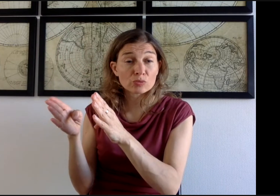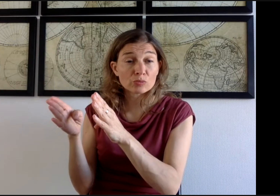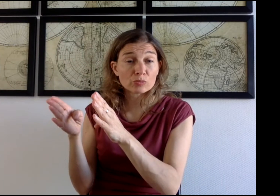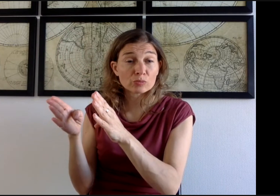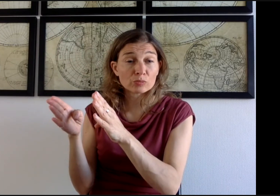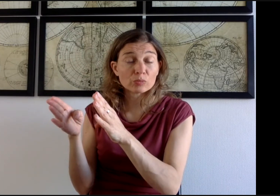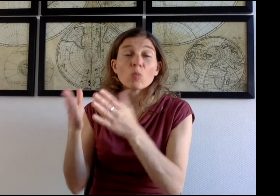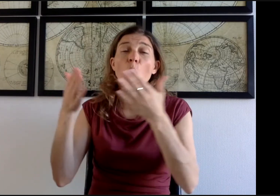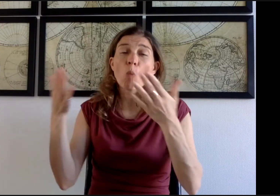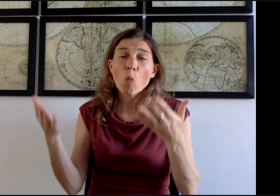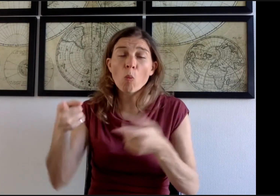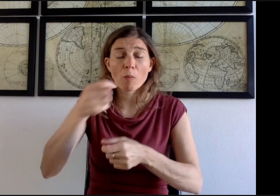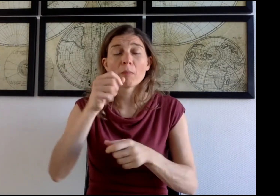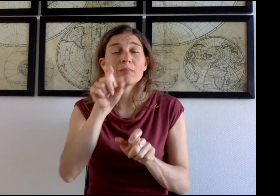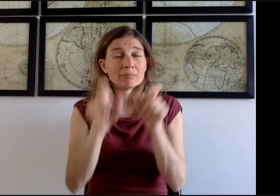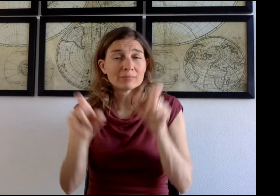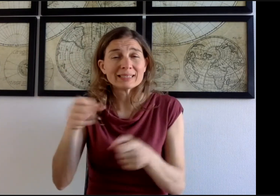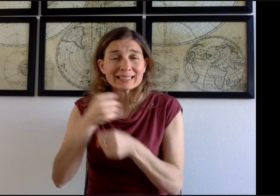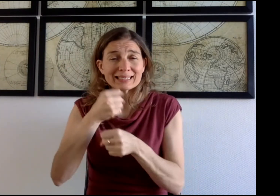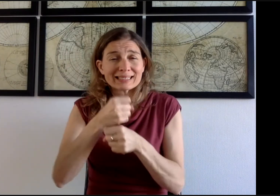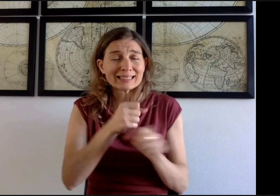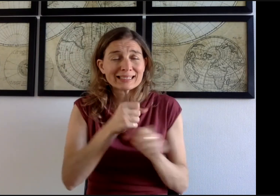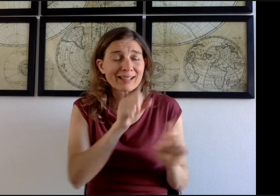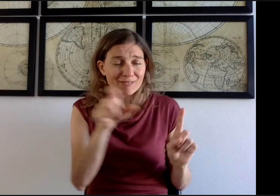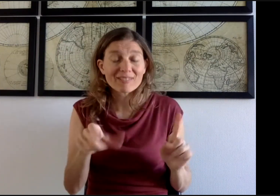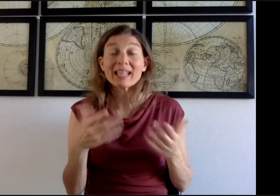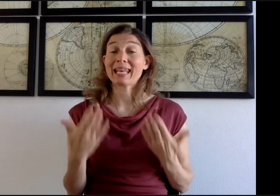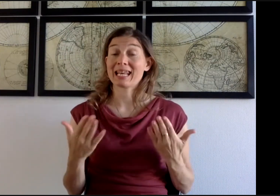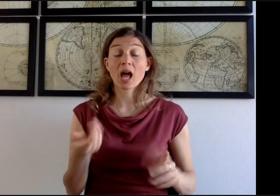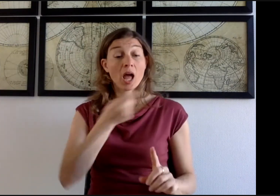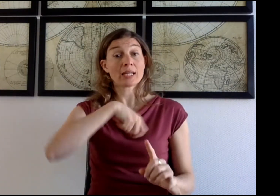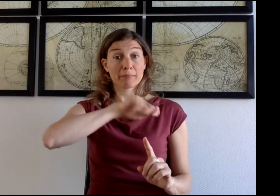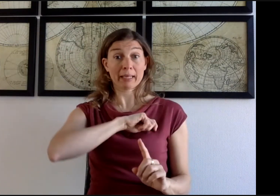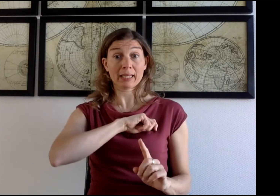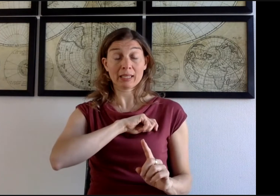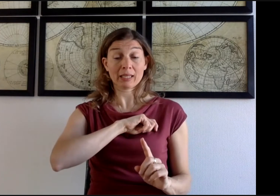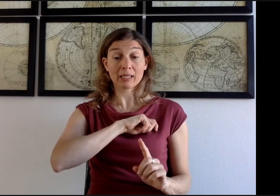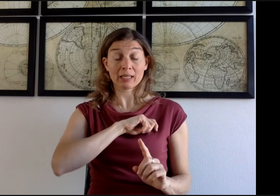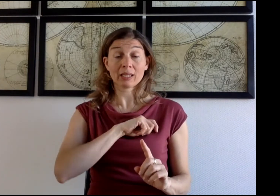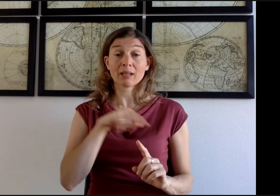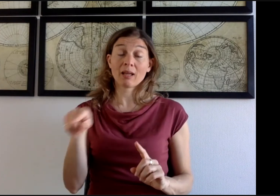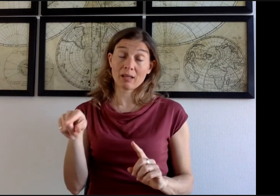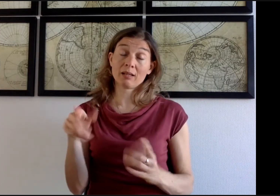many persons with disabilities are living in institutions,